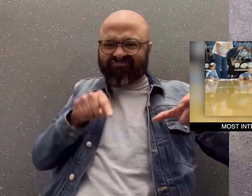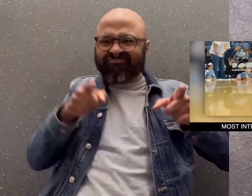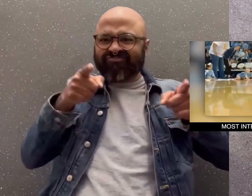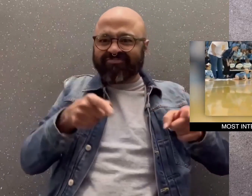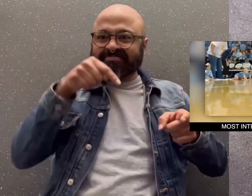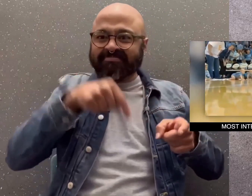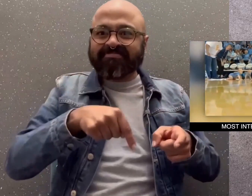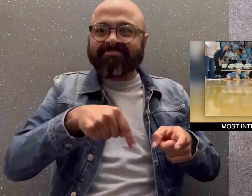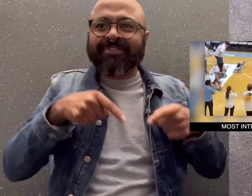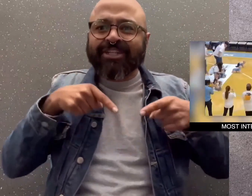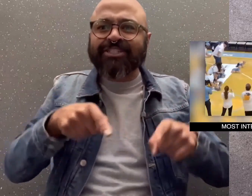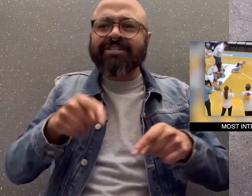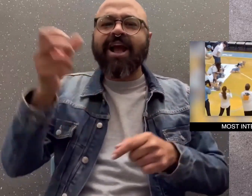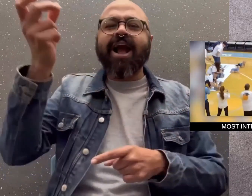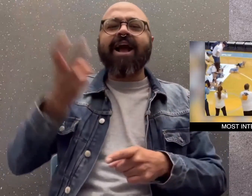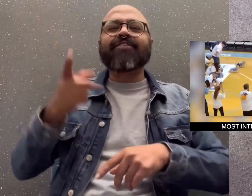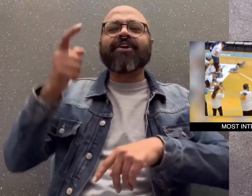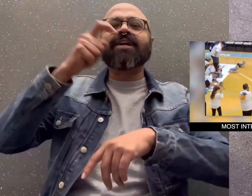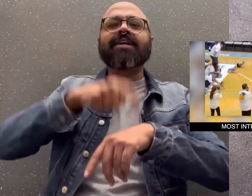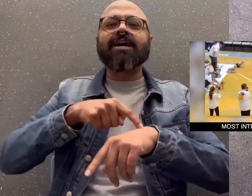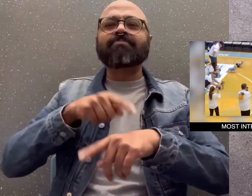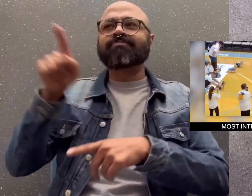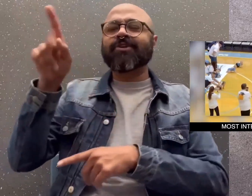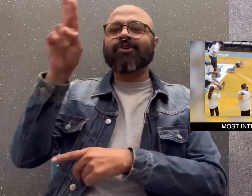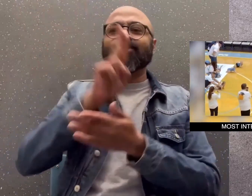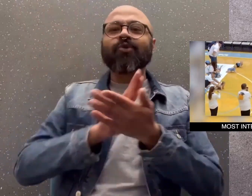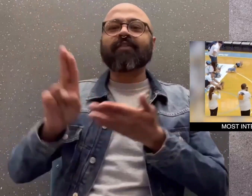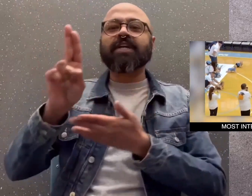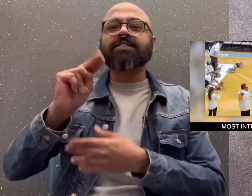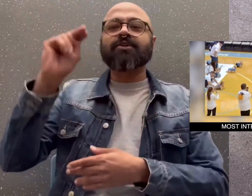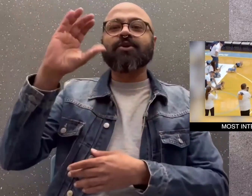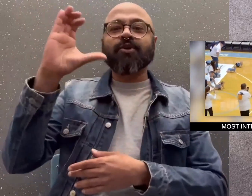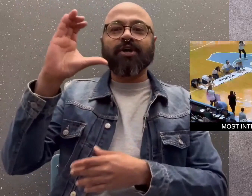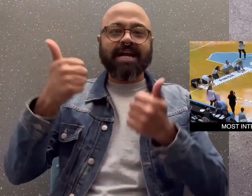During halftime at a University of North Carolina game.